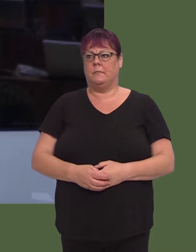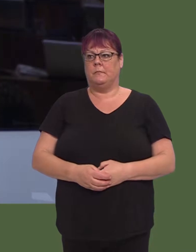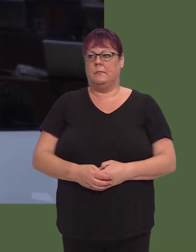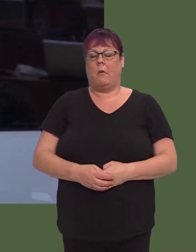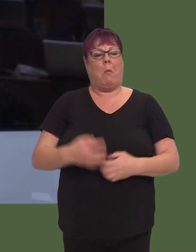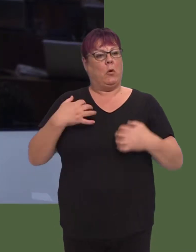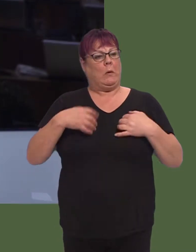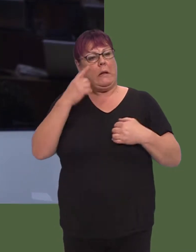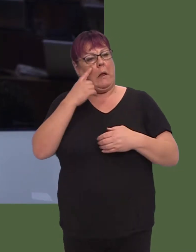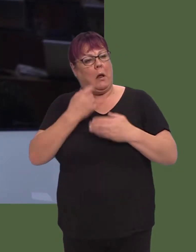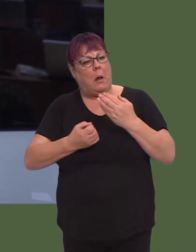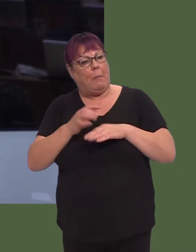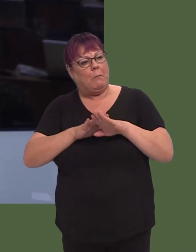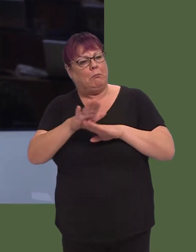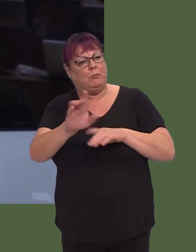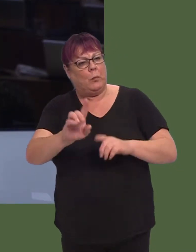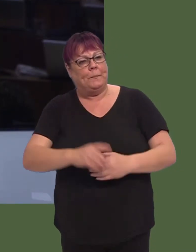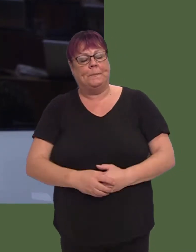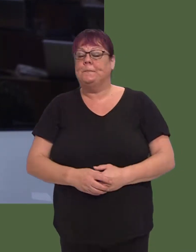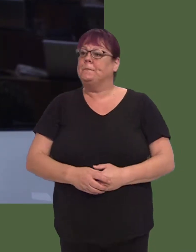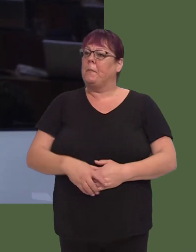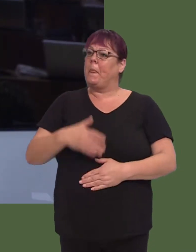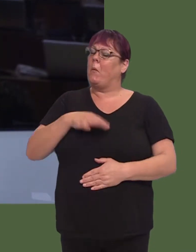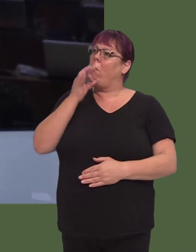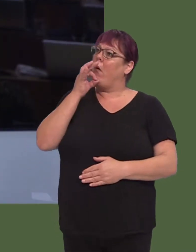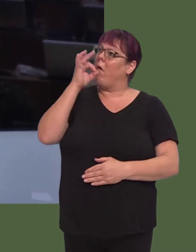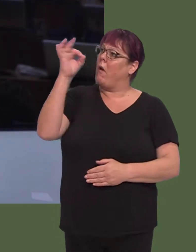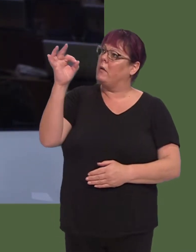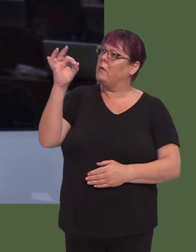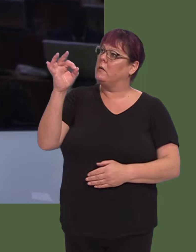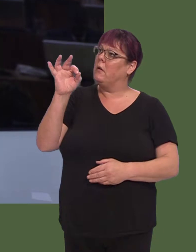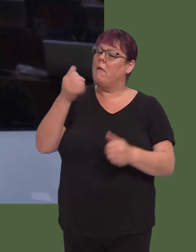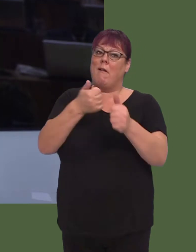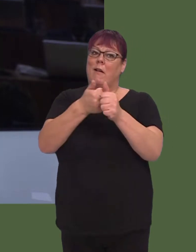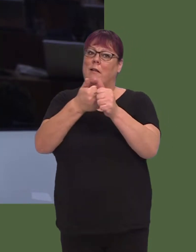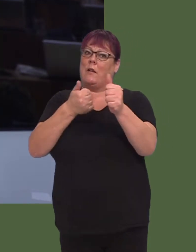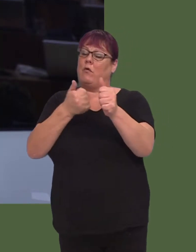it with its own funding, depending on how that work progresses. I wonder, therefore, if I could ask the First Minister whether he would also support the